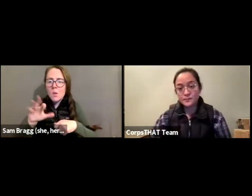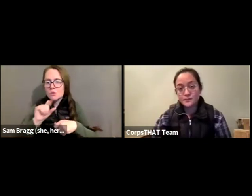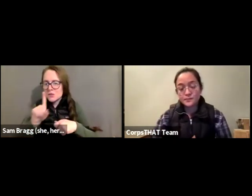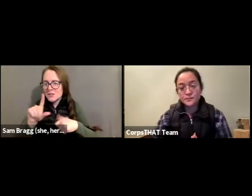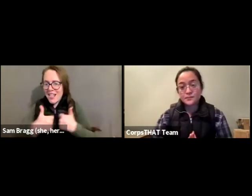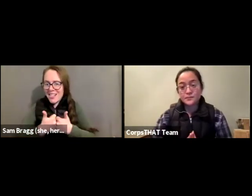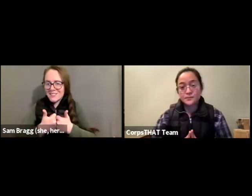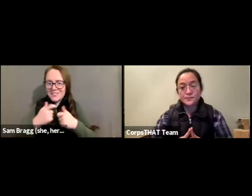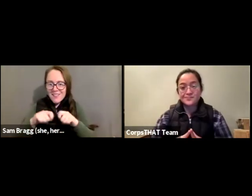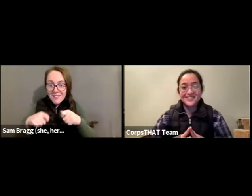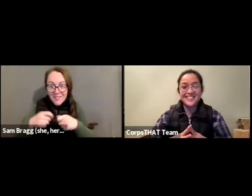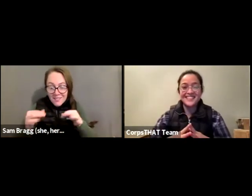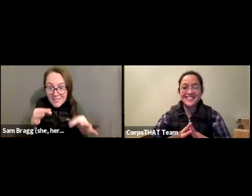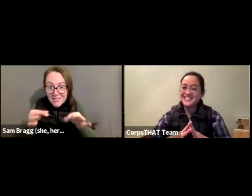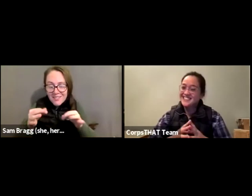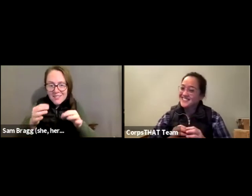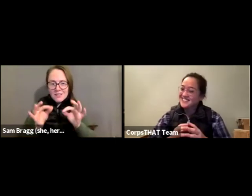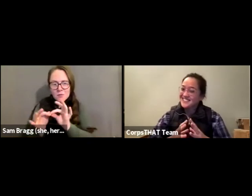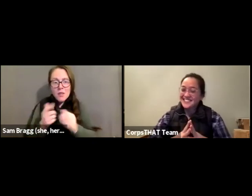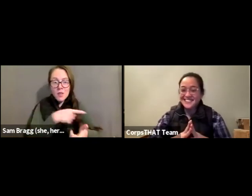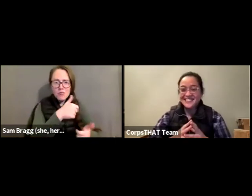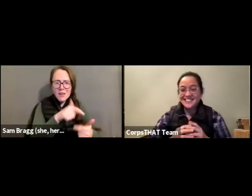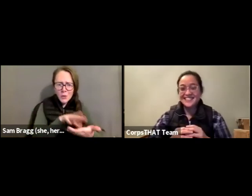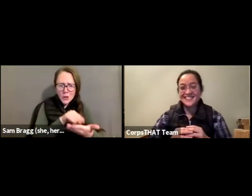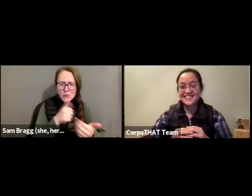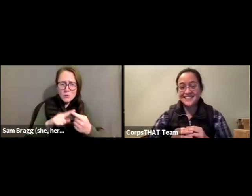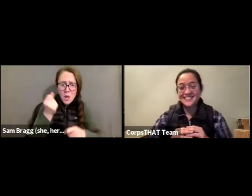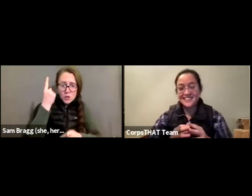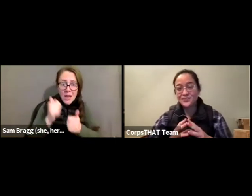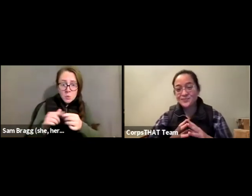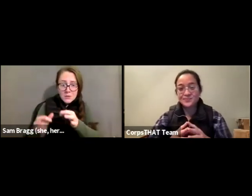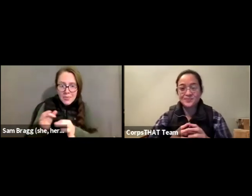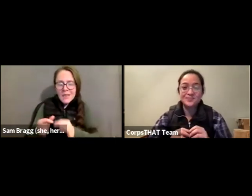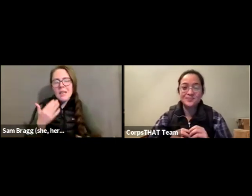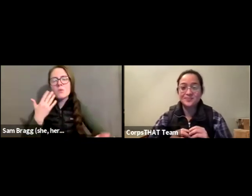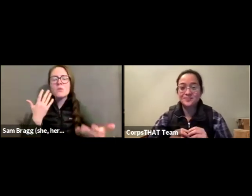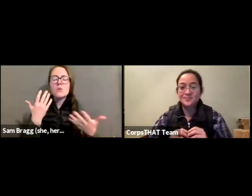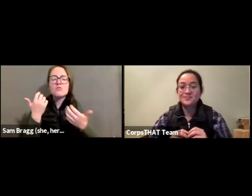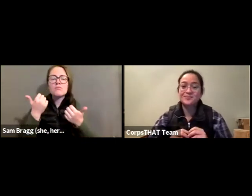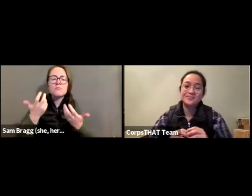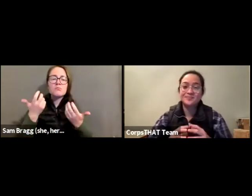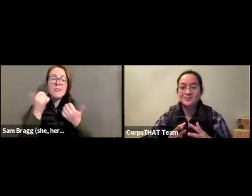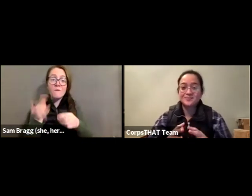they had to learn how to tie knots which was really challenging and so they're trying to describe it to me and they're trying to make sure that they understand it and they're trying